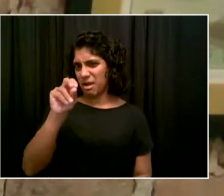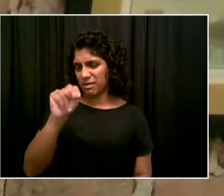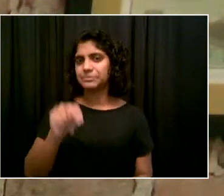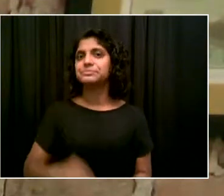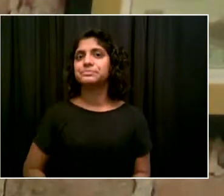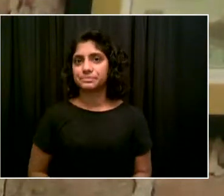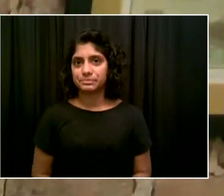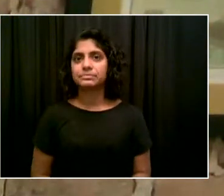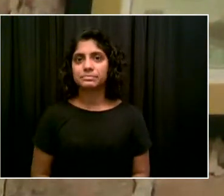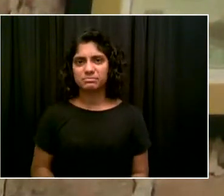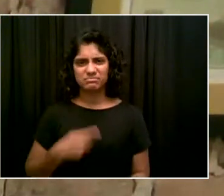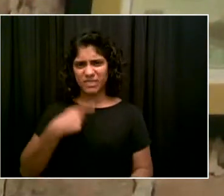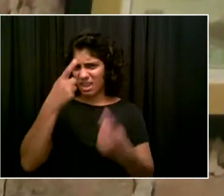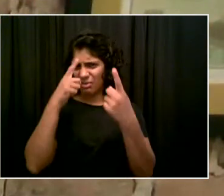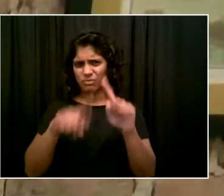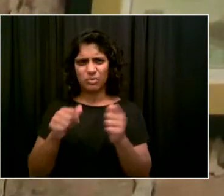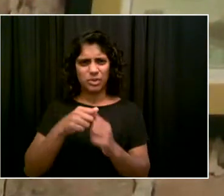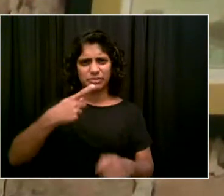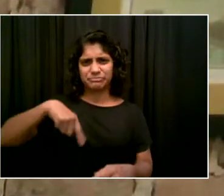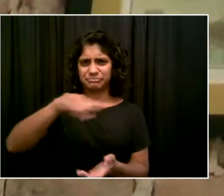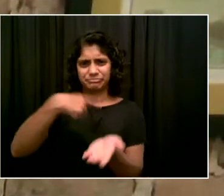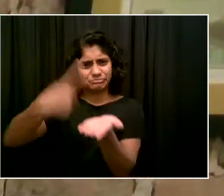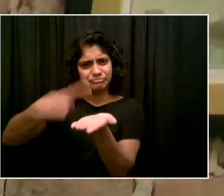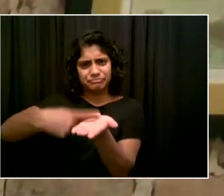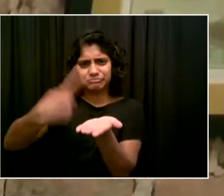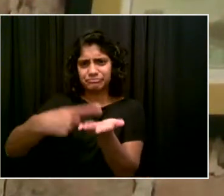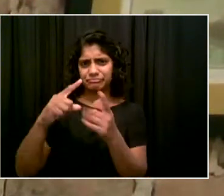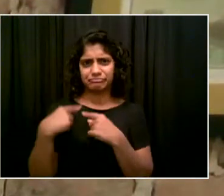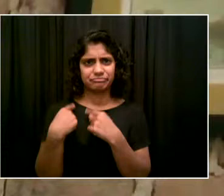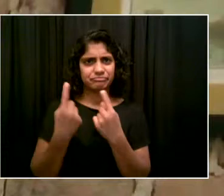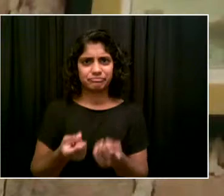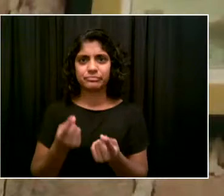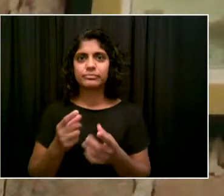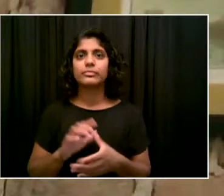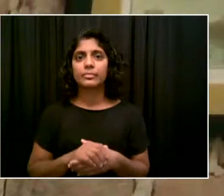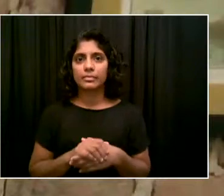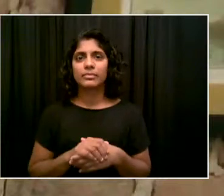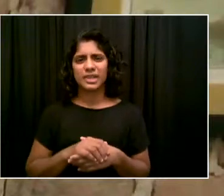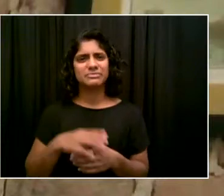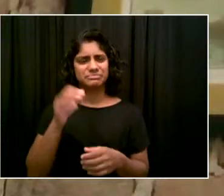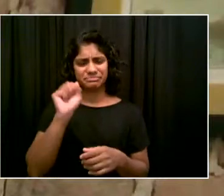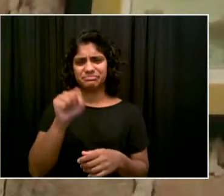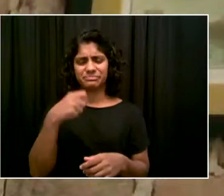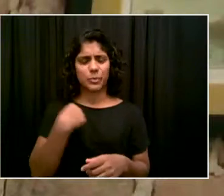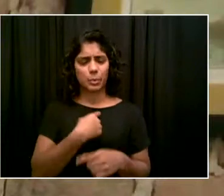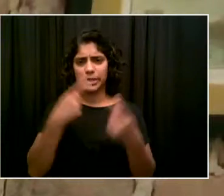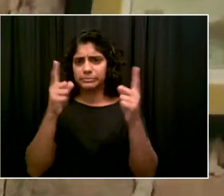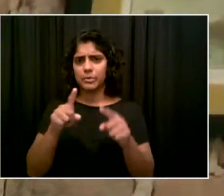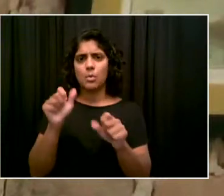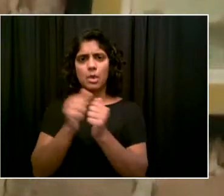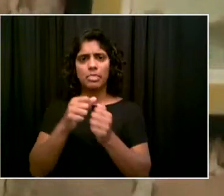GO INGTO RAISE NECESSARY REVENUE BUT MAKE OUR STREETS SAFER AND AIR